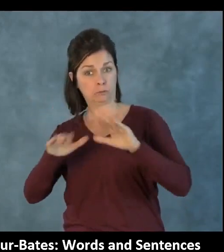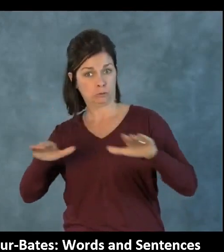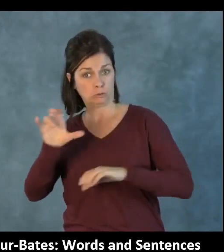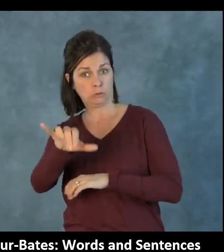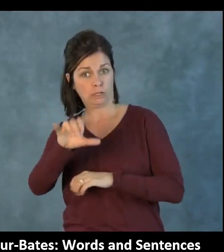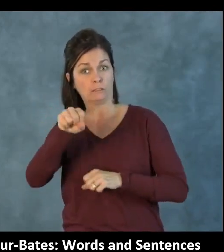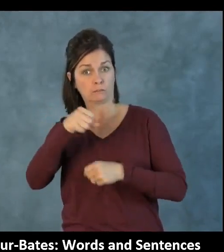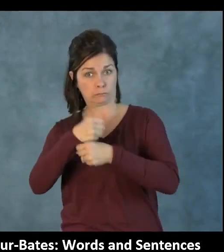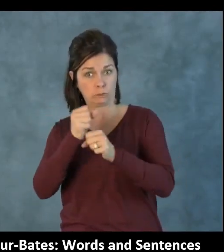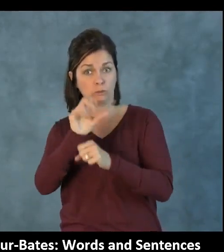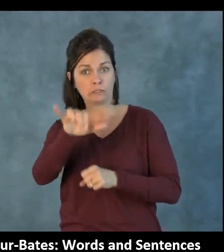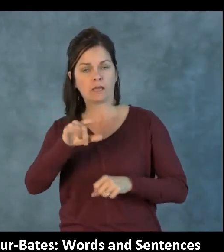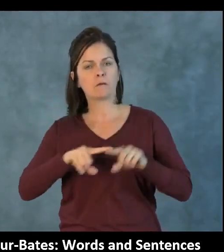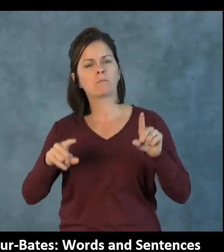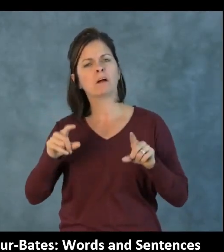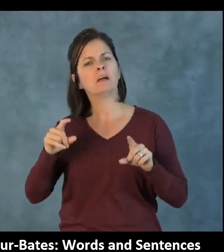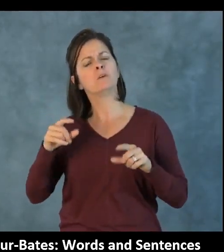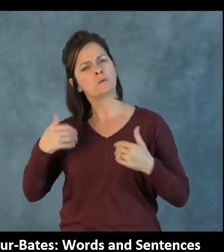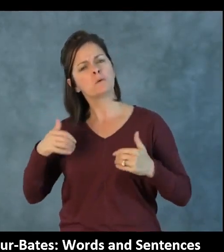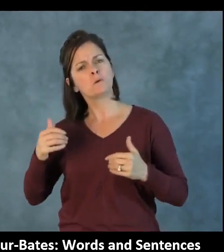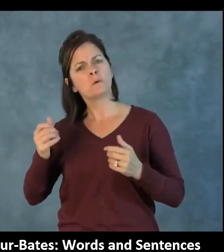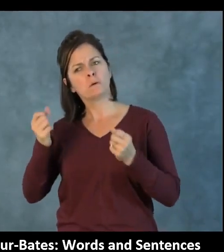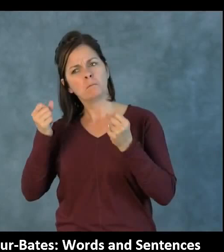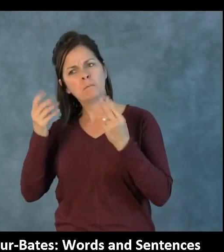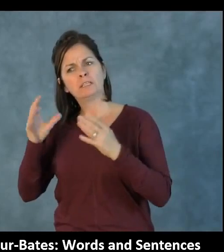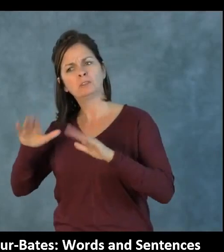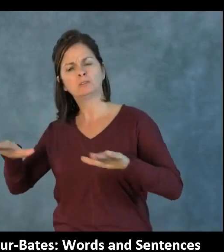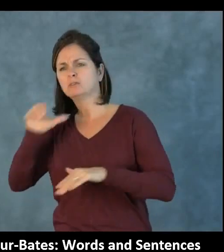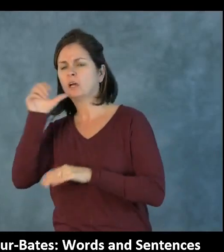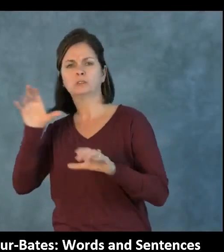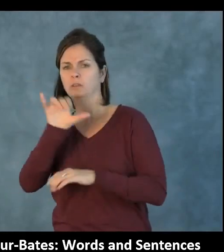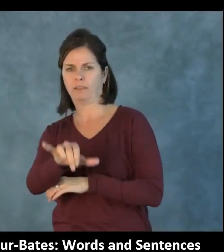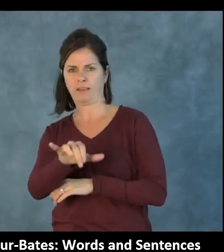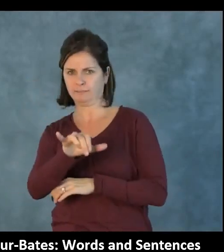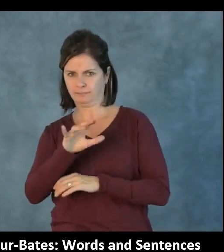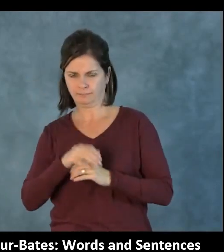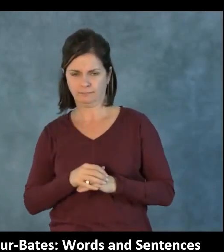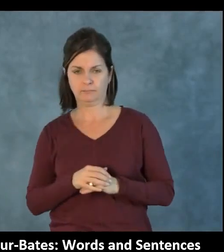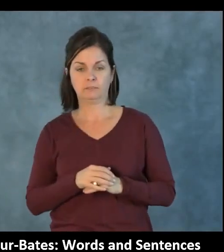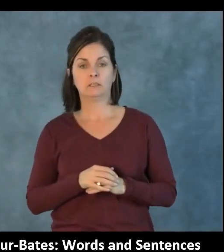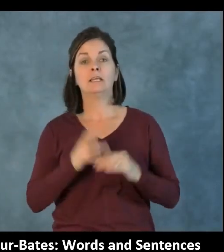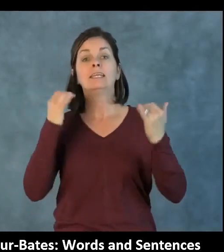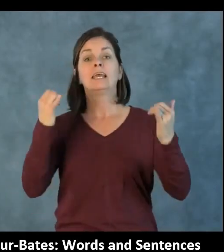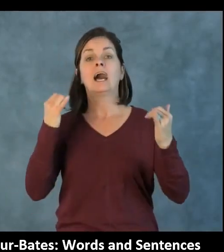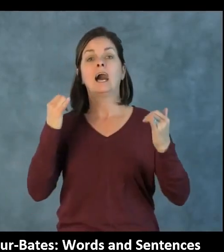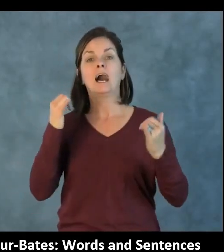quite a few children, who still are not doing those forms. Let's take a look at Nicholas's summary,